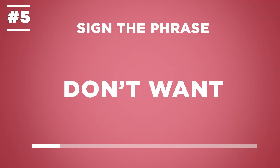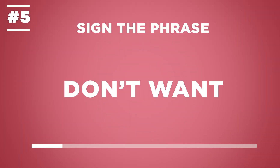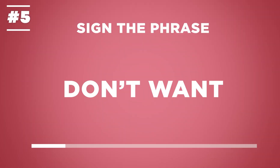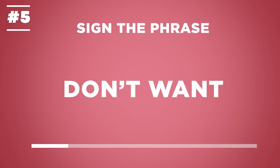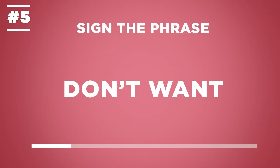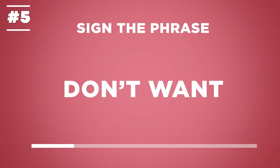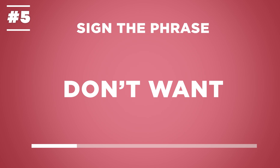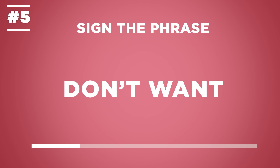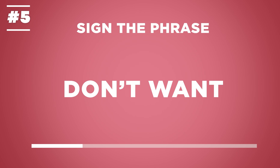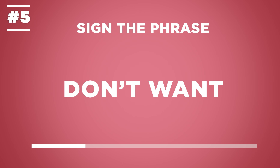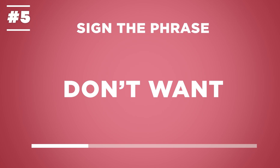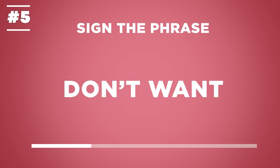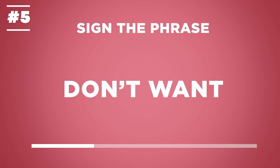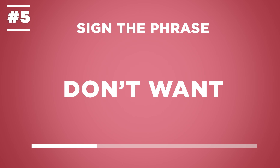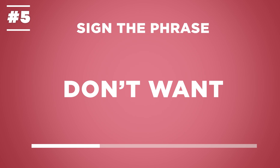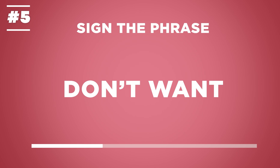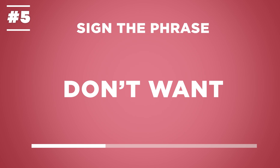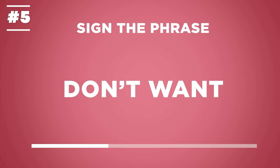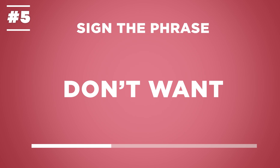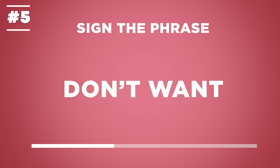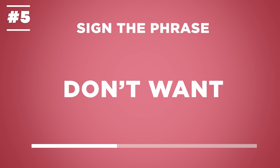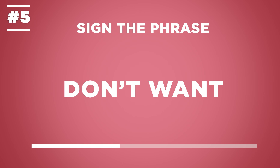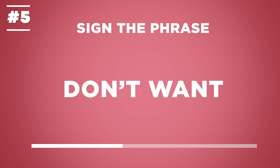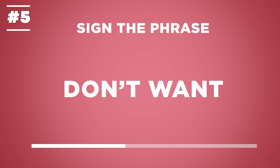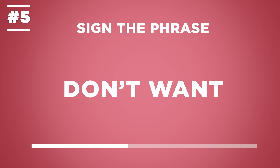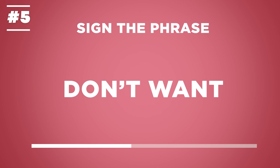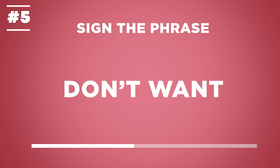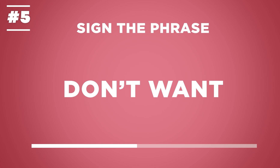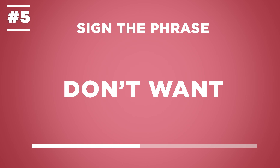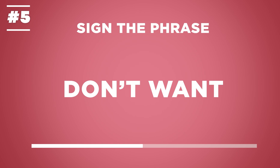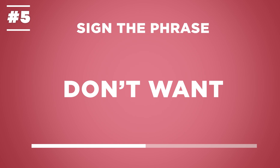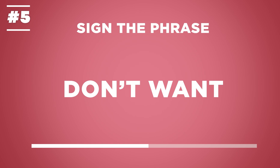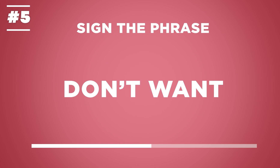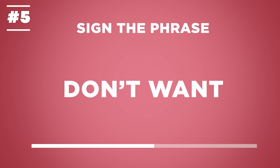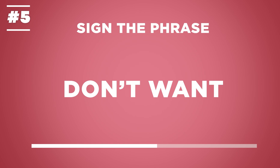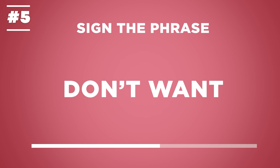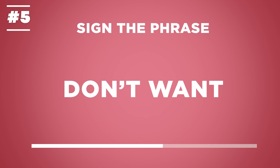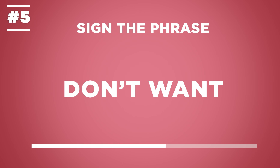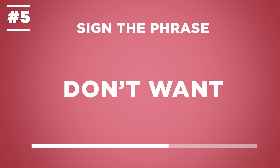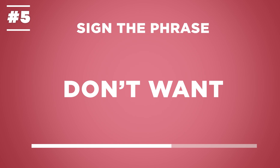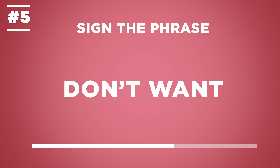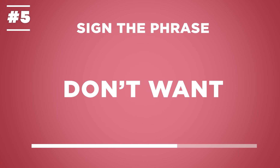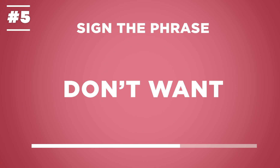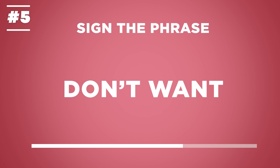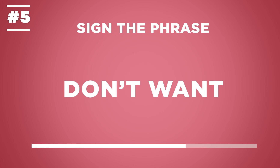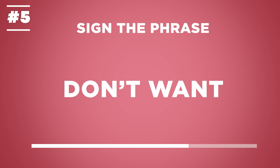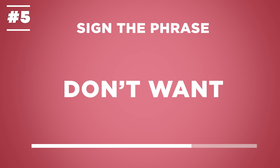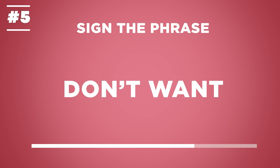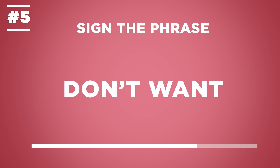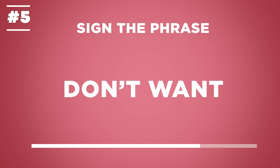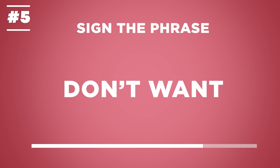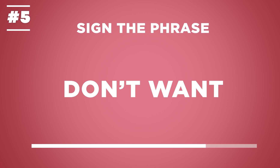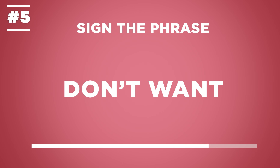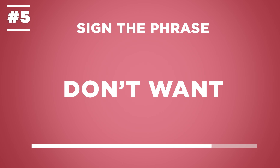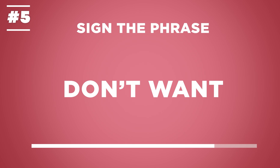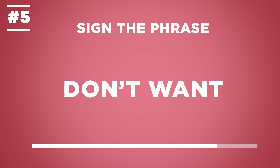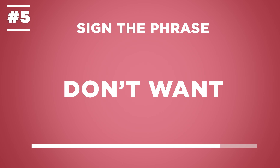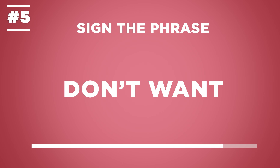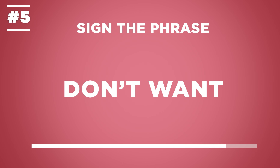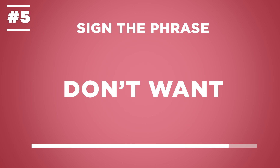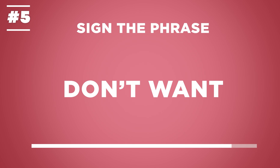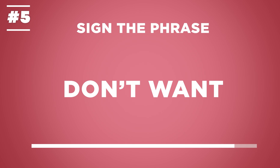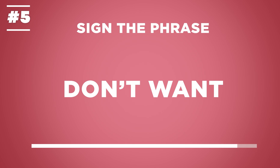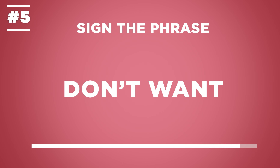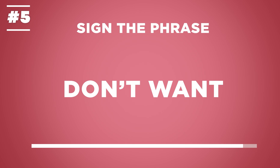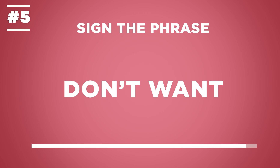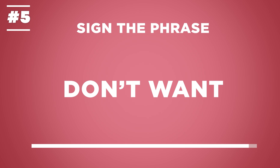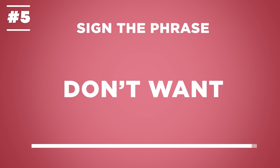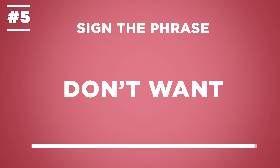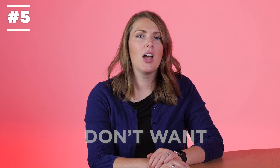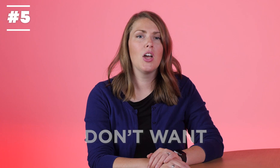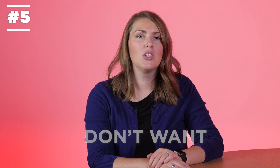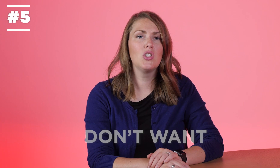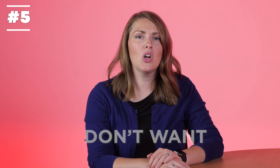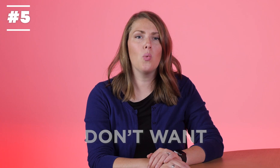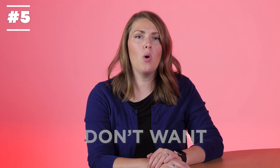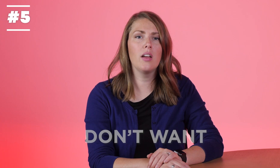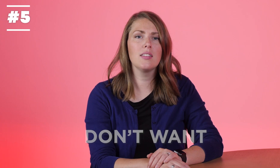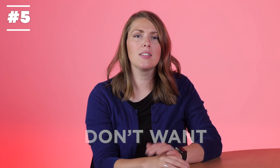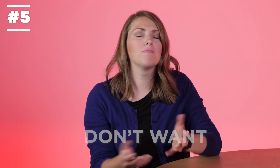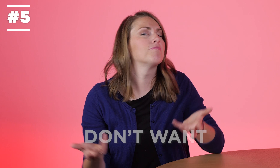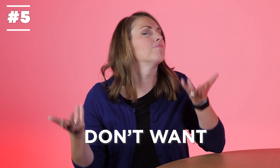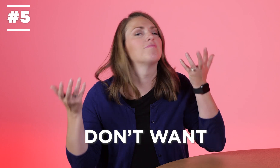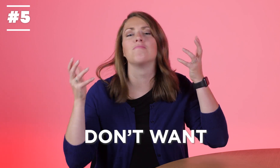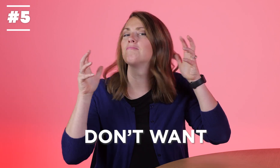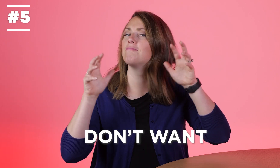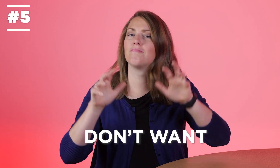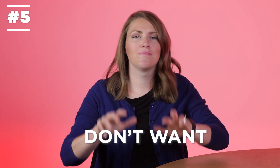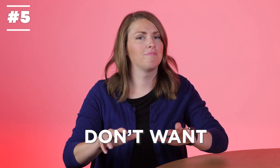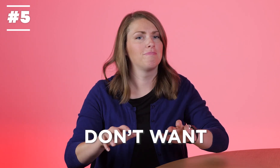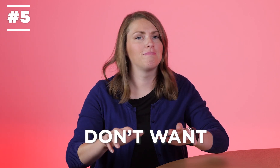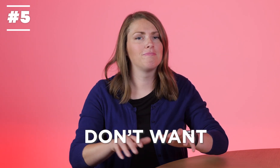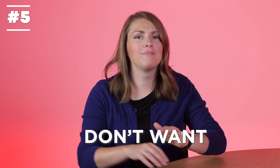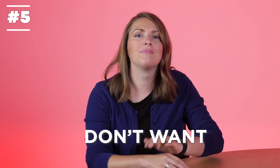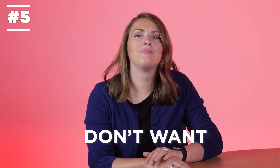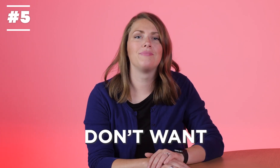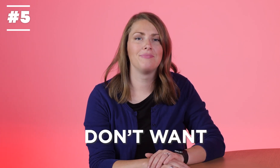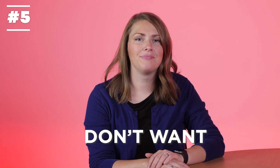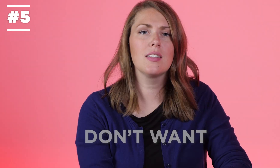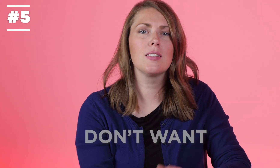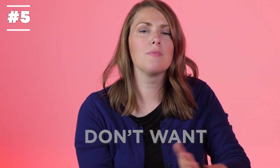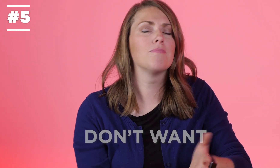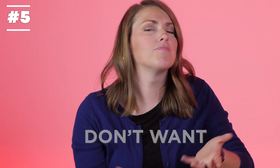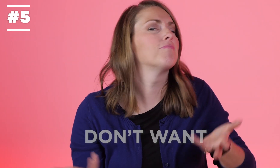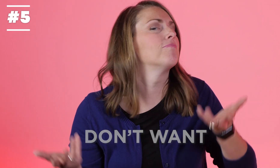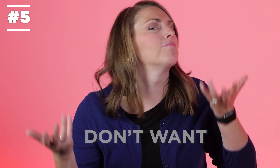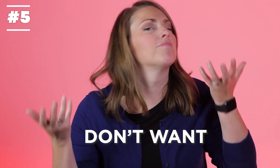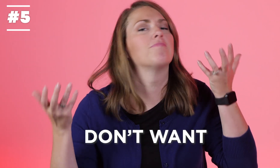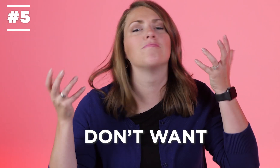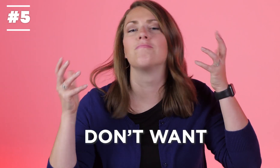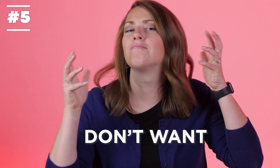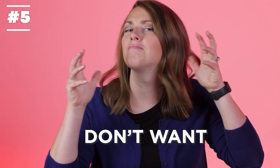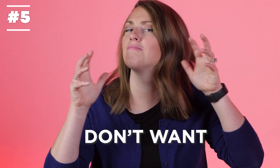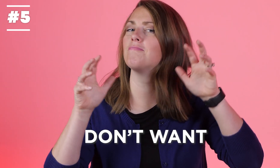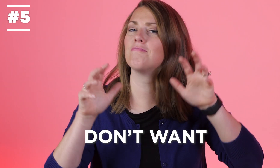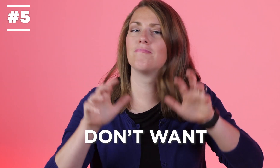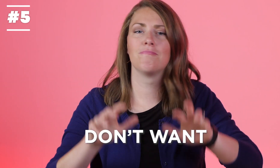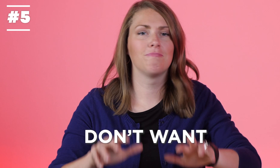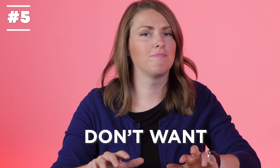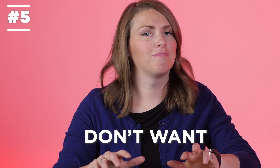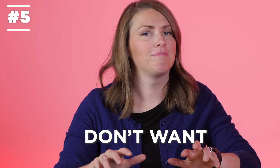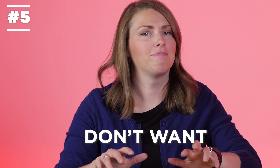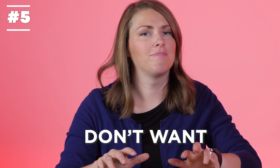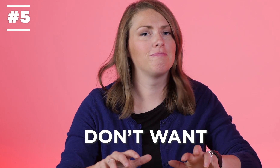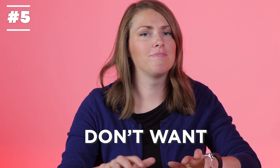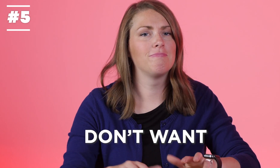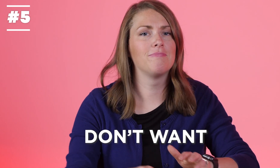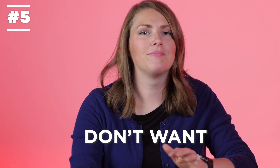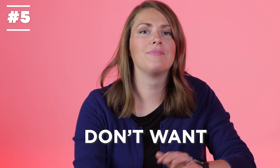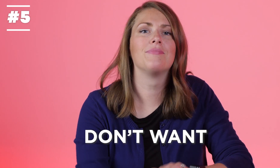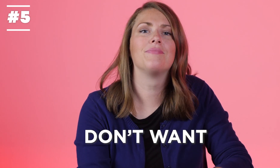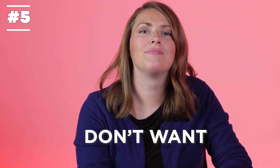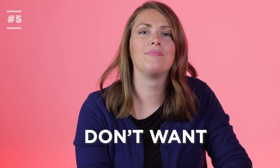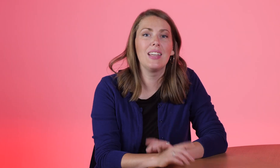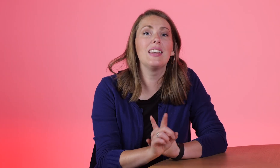don't want